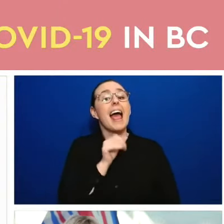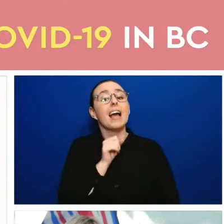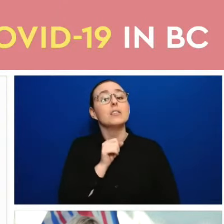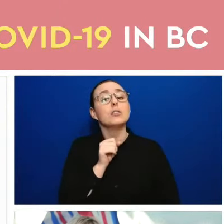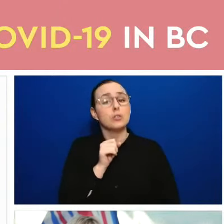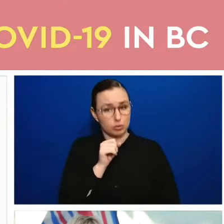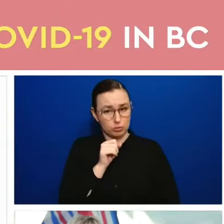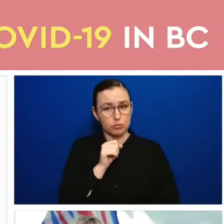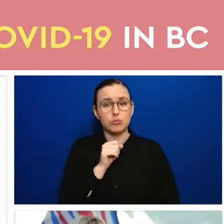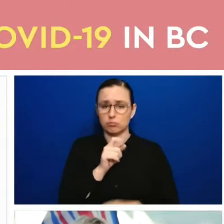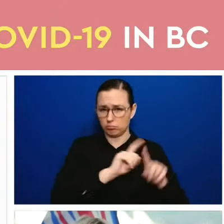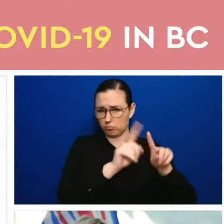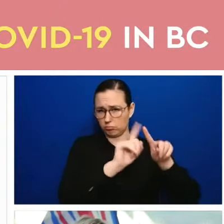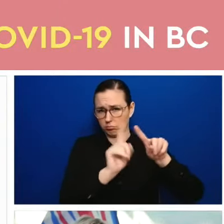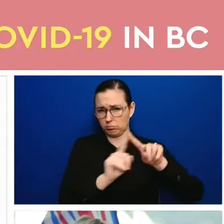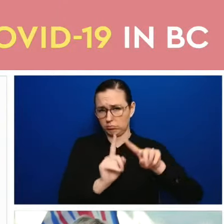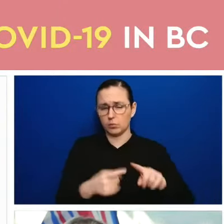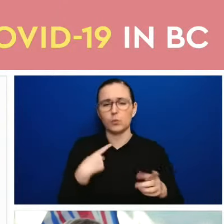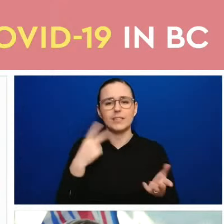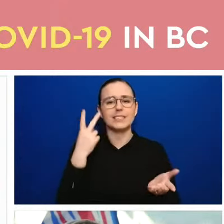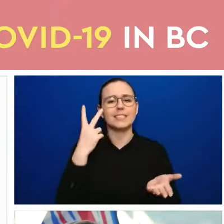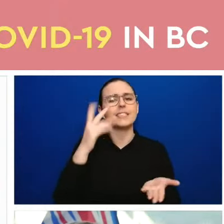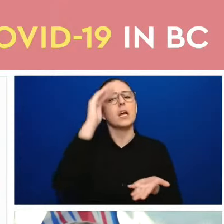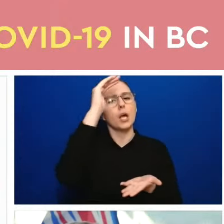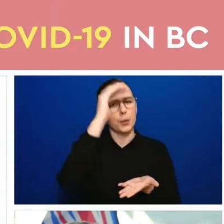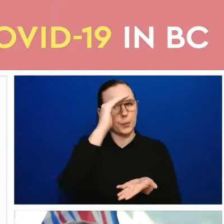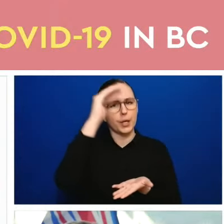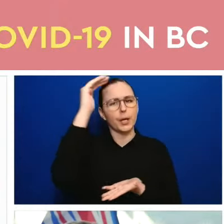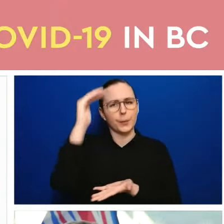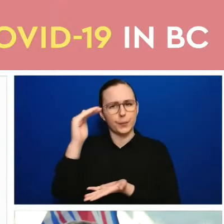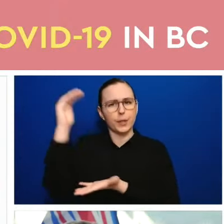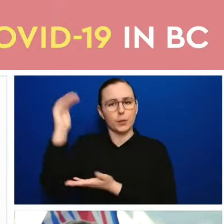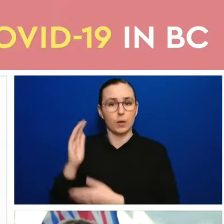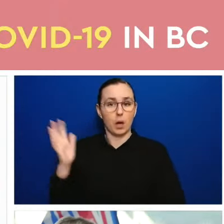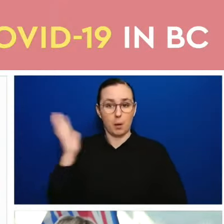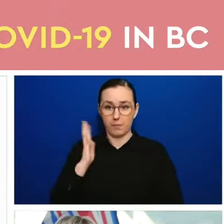higher rates than others? And what we are seeing that it's coming down along all age